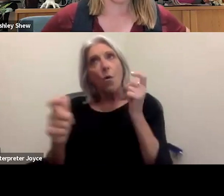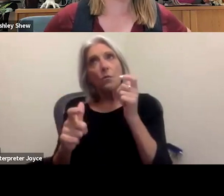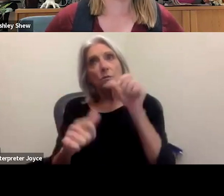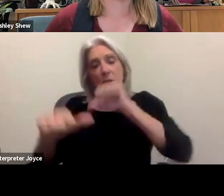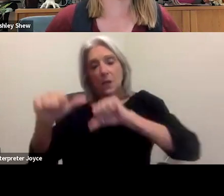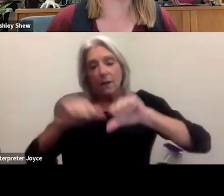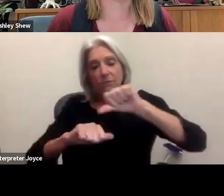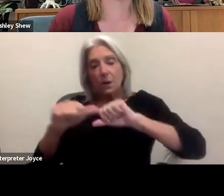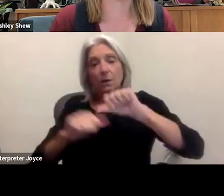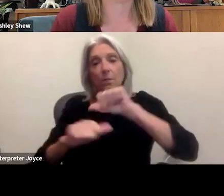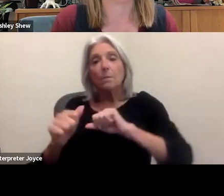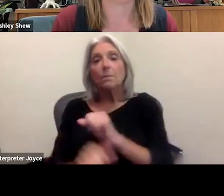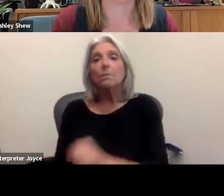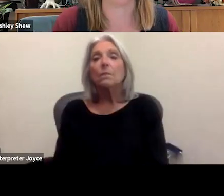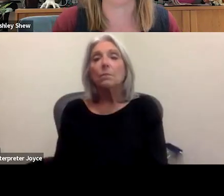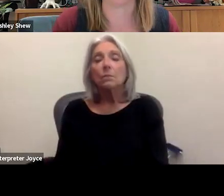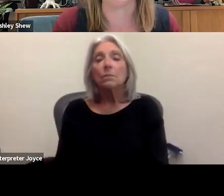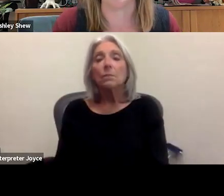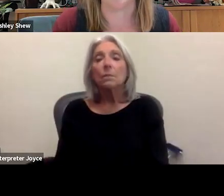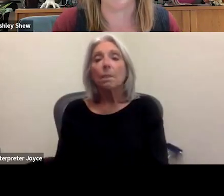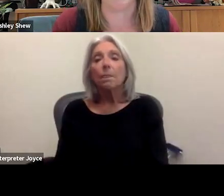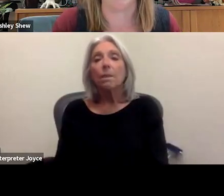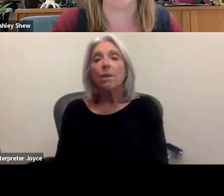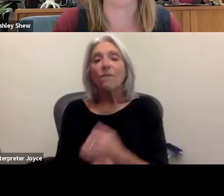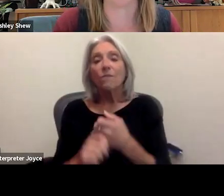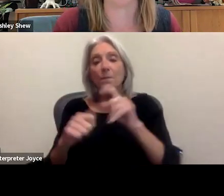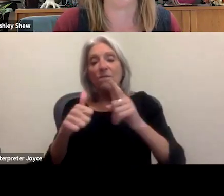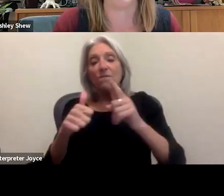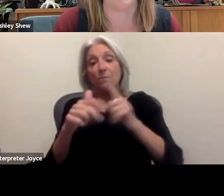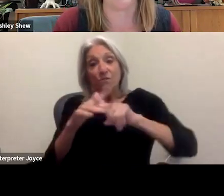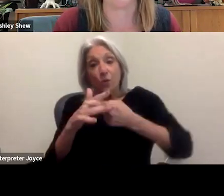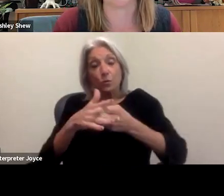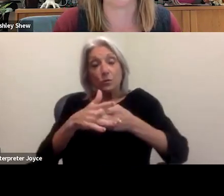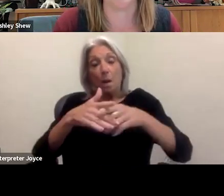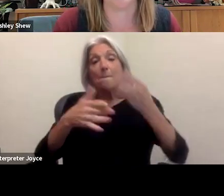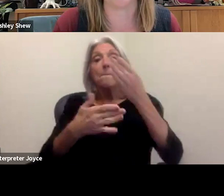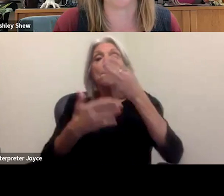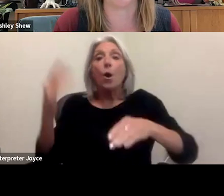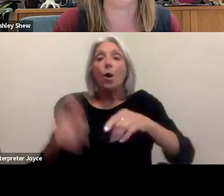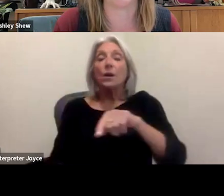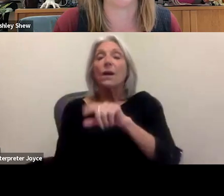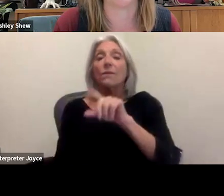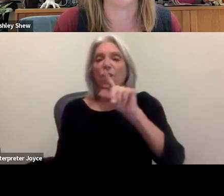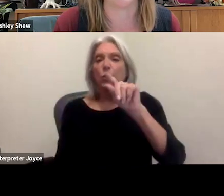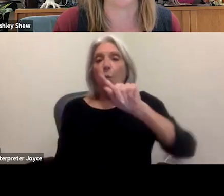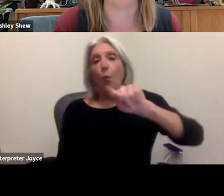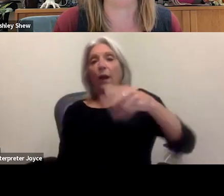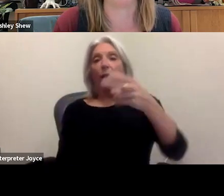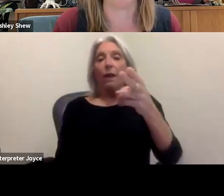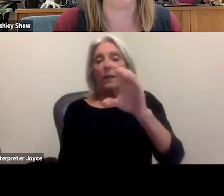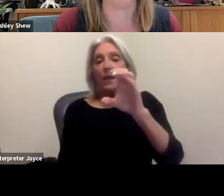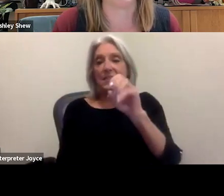half of the 20th century. And it's a large-- when people tell me they're doing